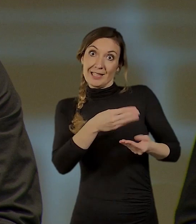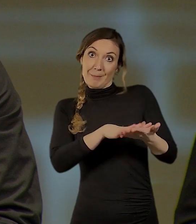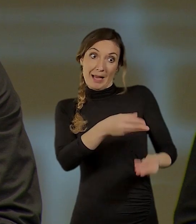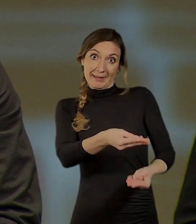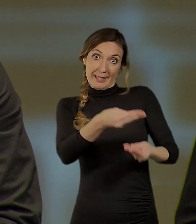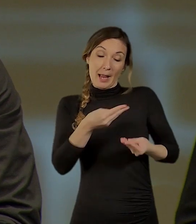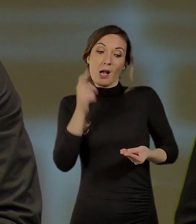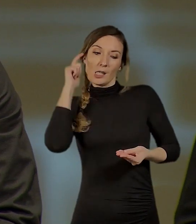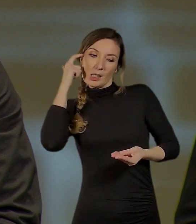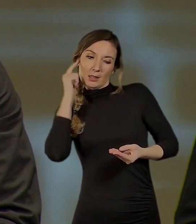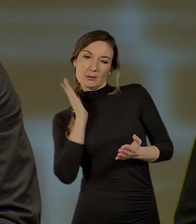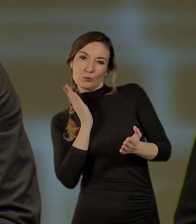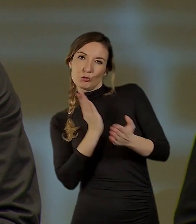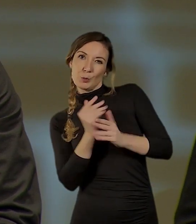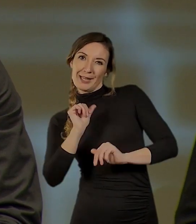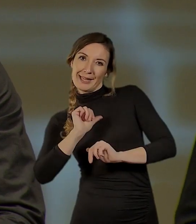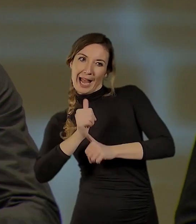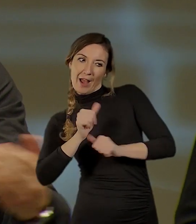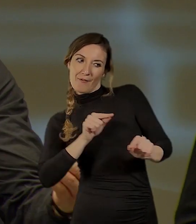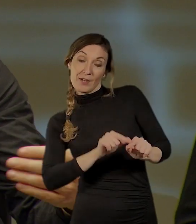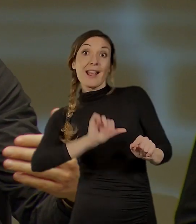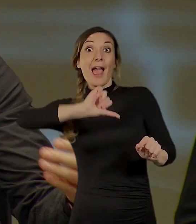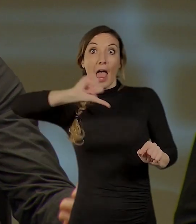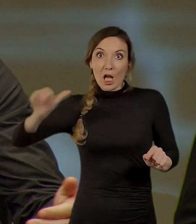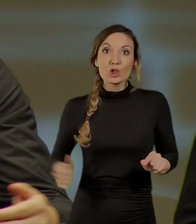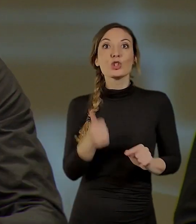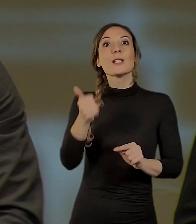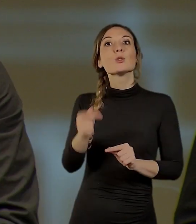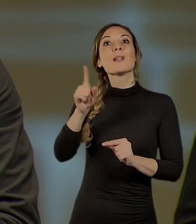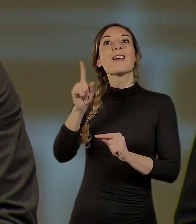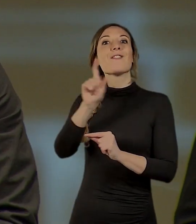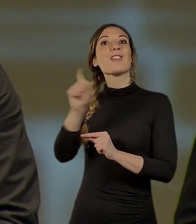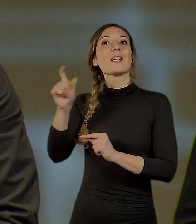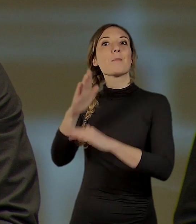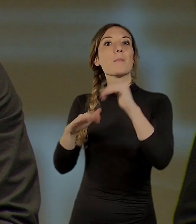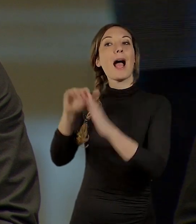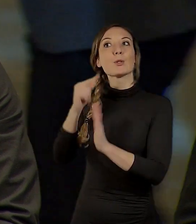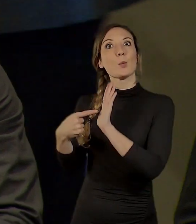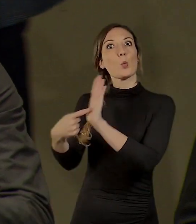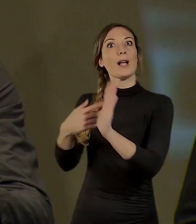And we were part of the second round of participation. When